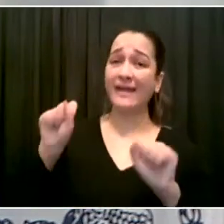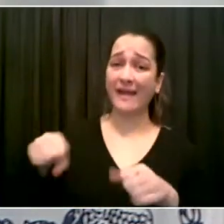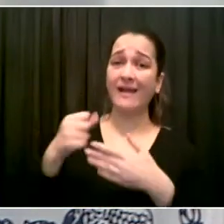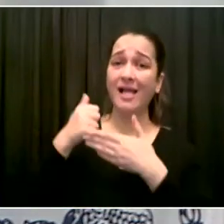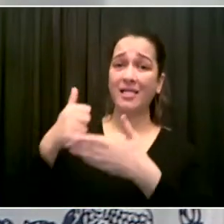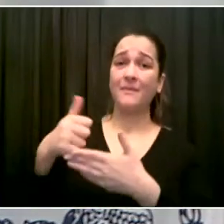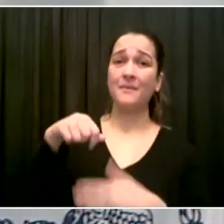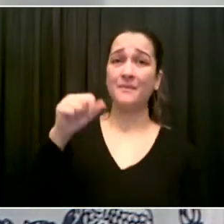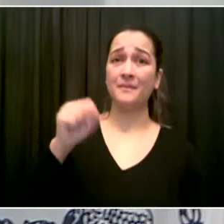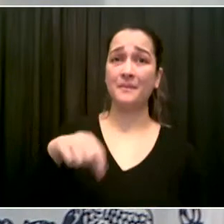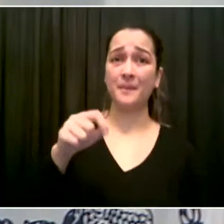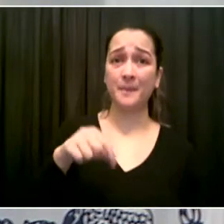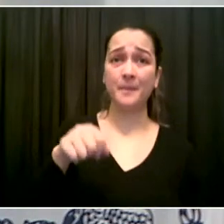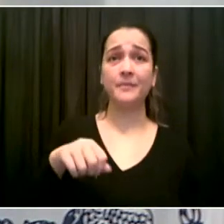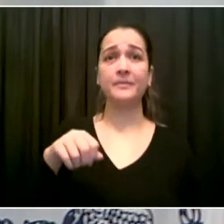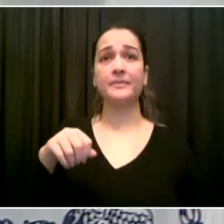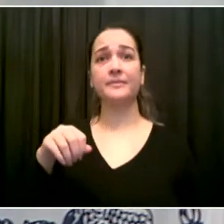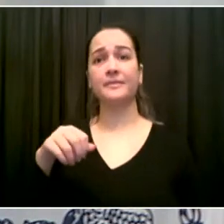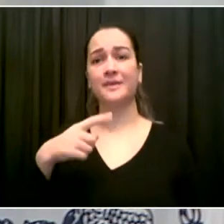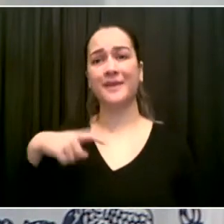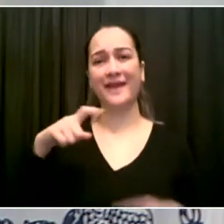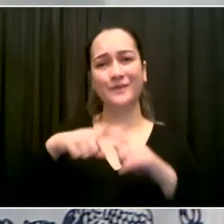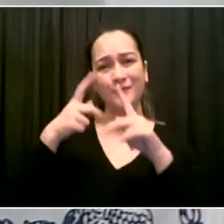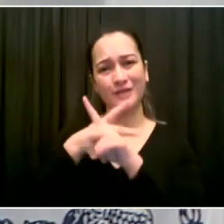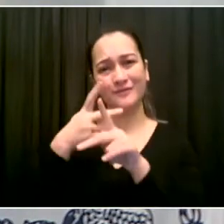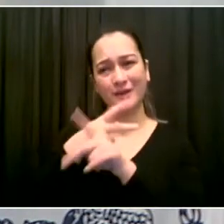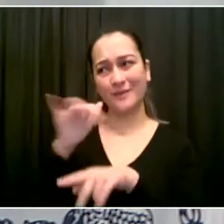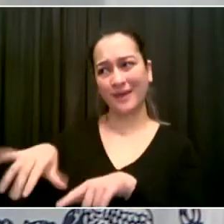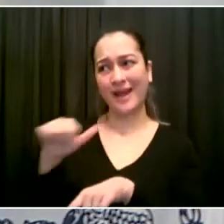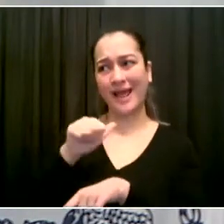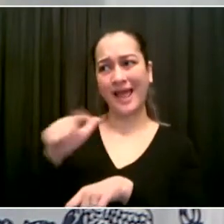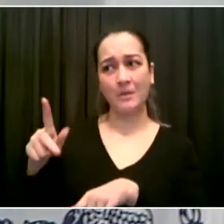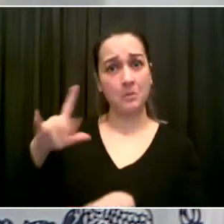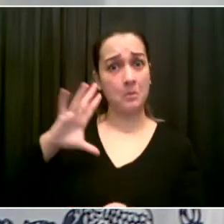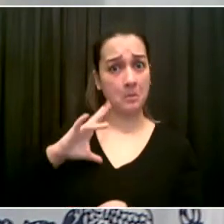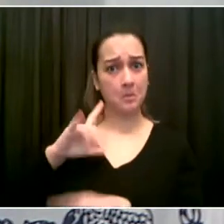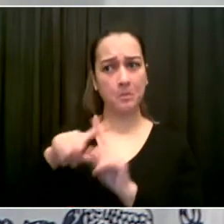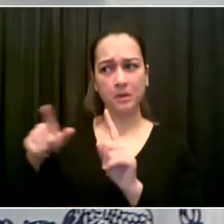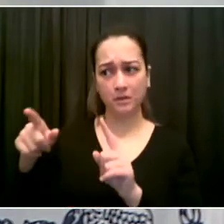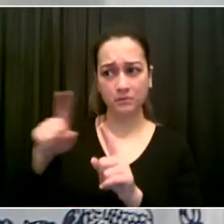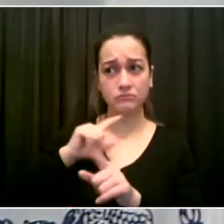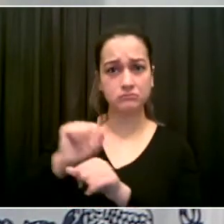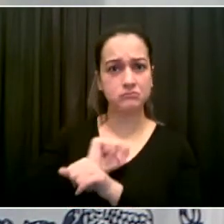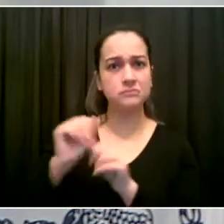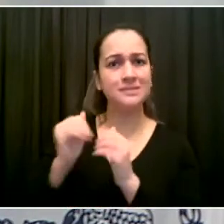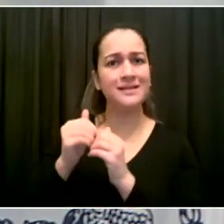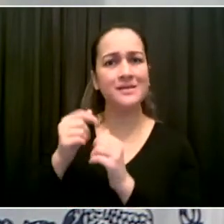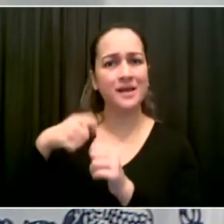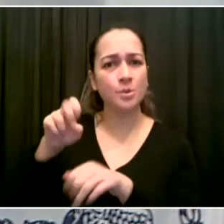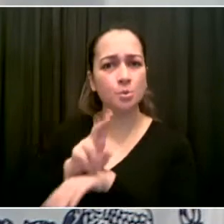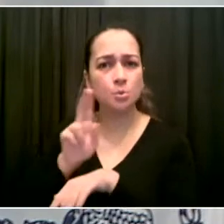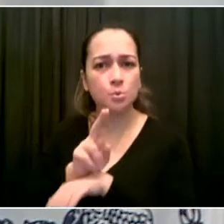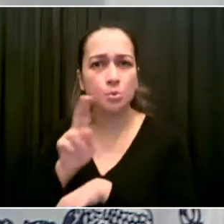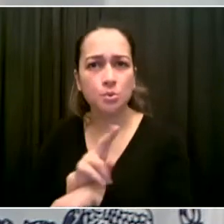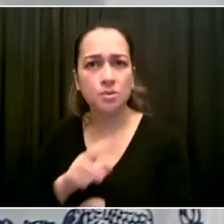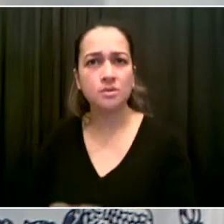WE HAVE TO SEE HOWOW IT WORKS IN PRACTICE AND MAKE SURE IT FUNCTIONS WELL BUT THE NOTION